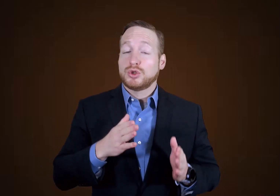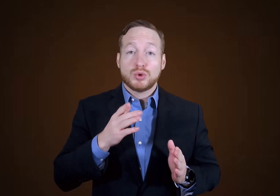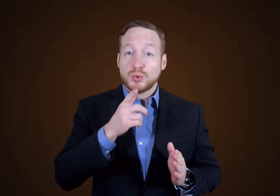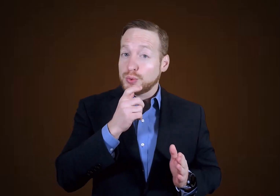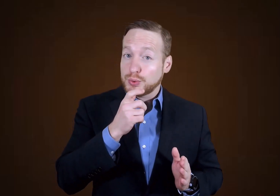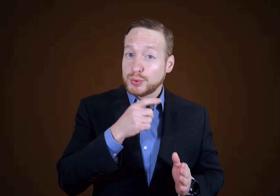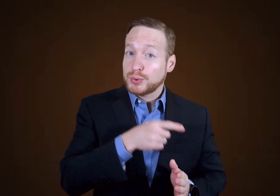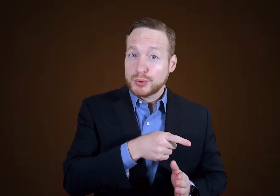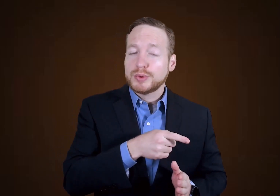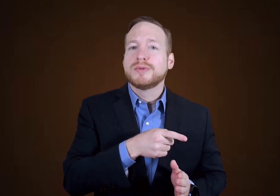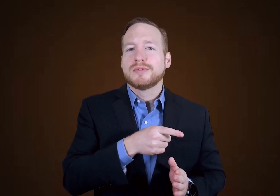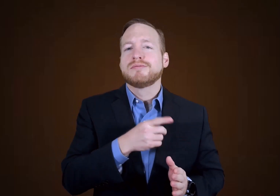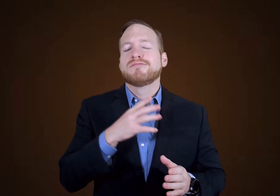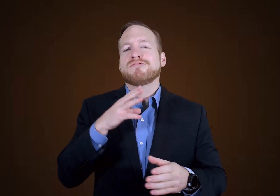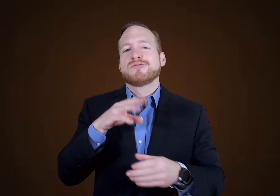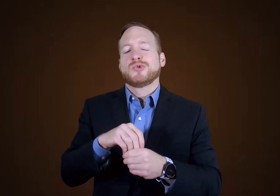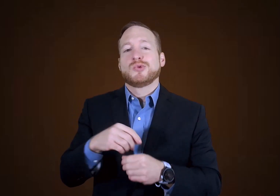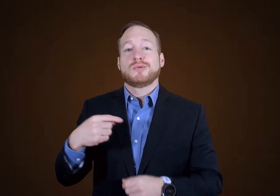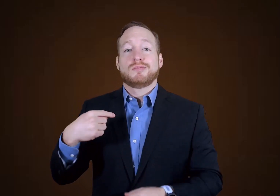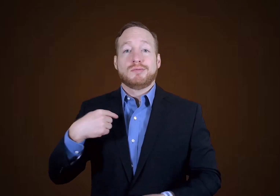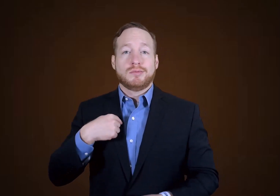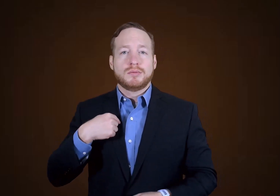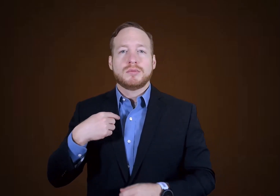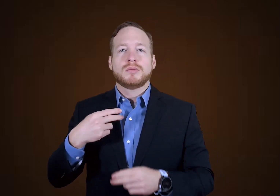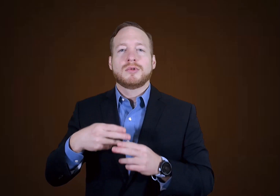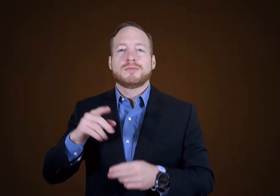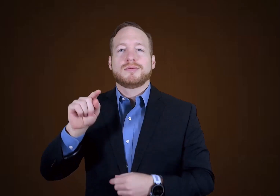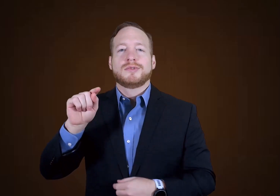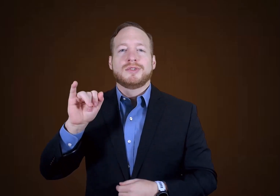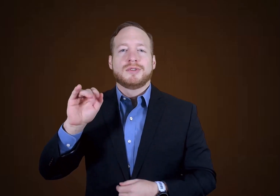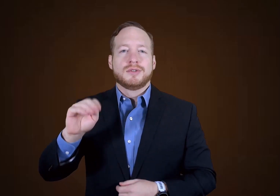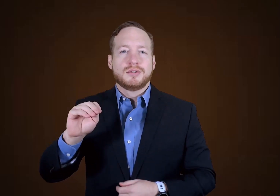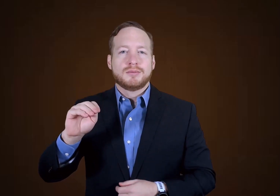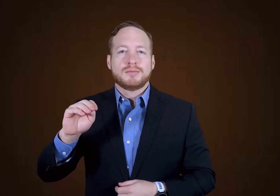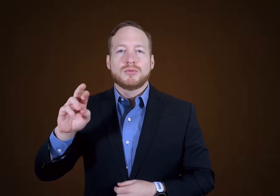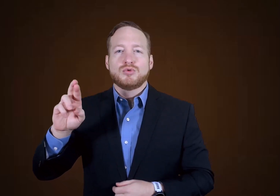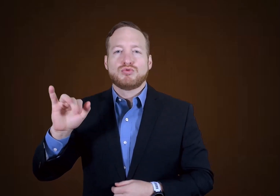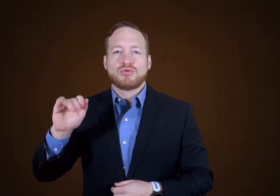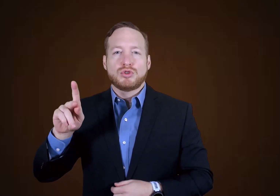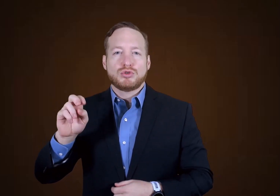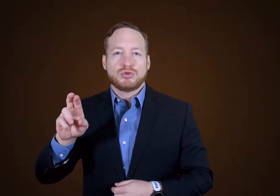so the board of commissioners include myself Tim Riker